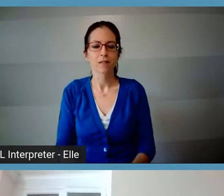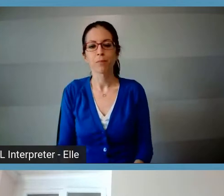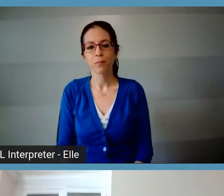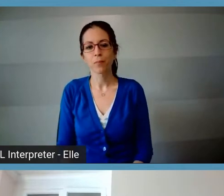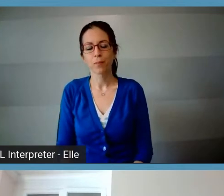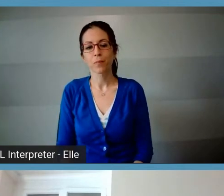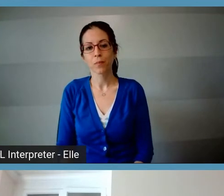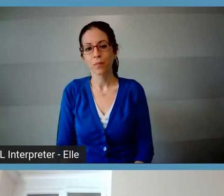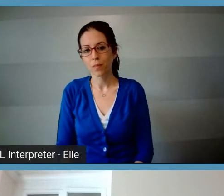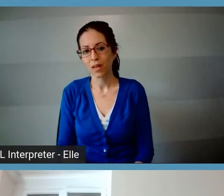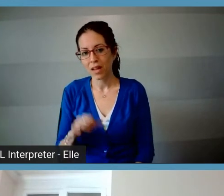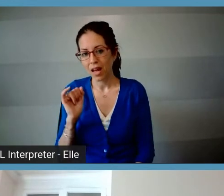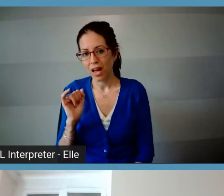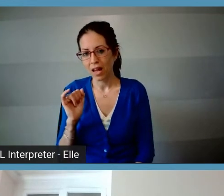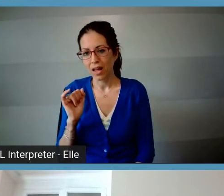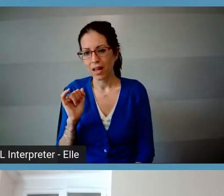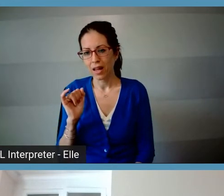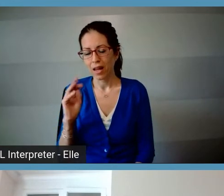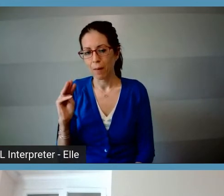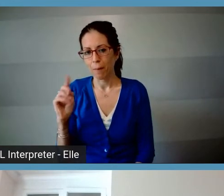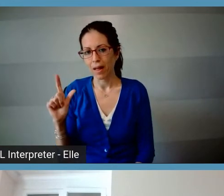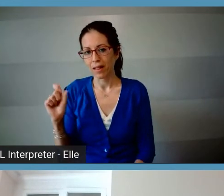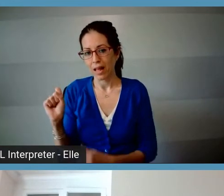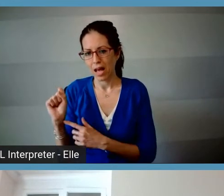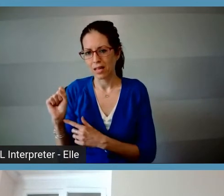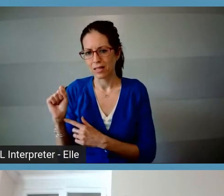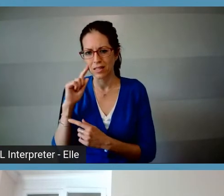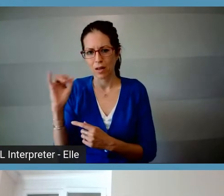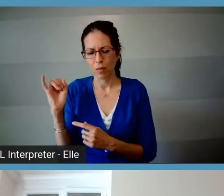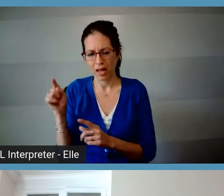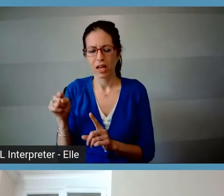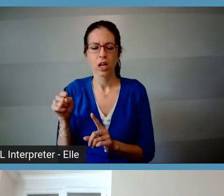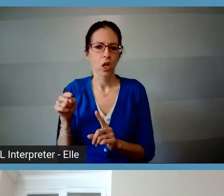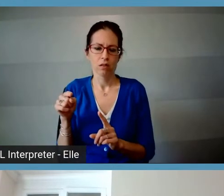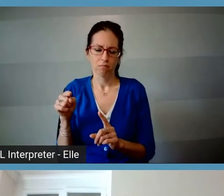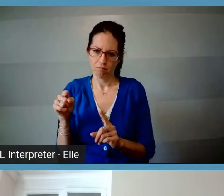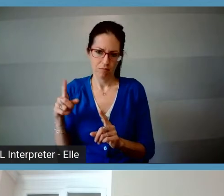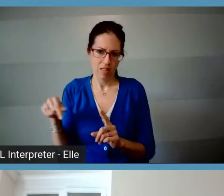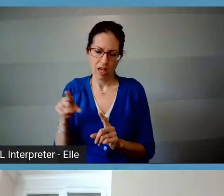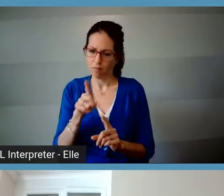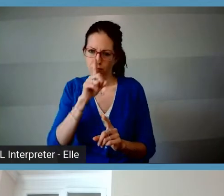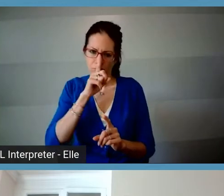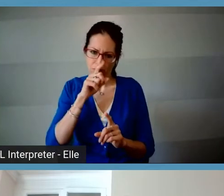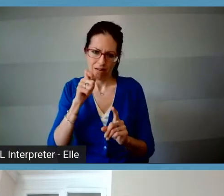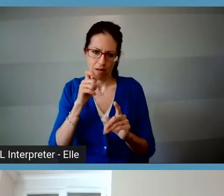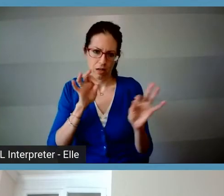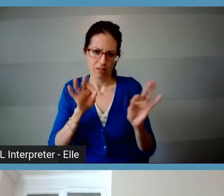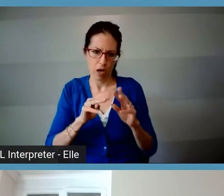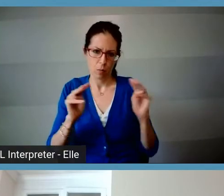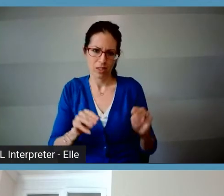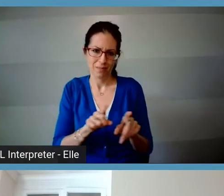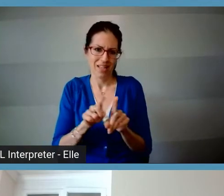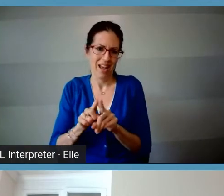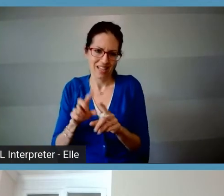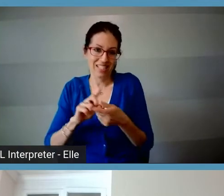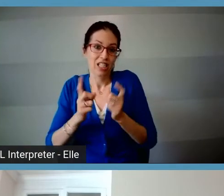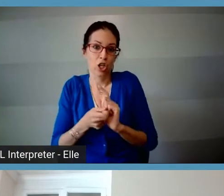one year ago is not defined museum as being digital and now there is room for digital